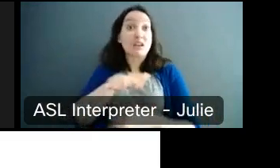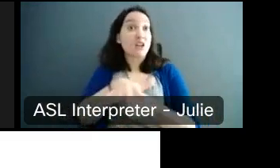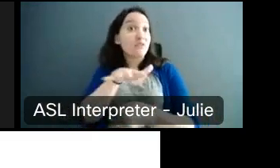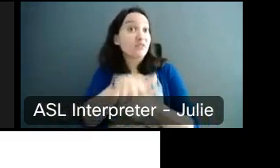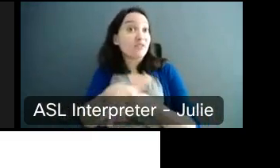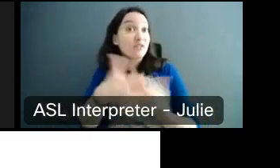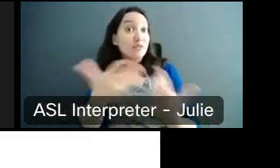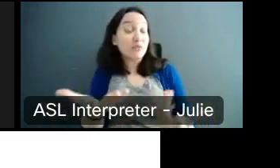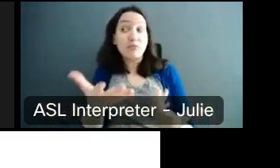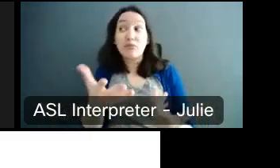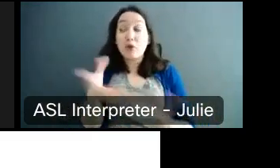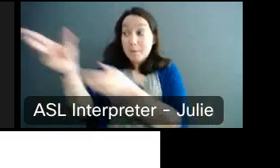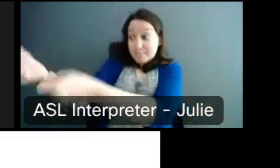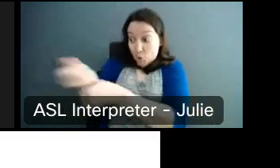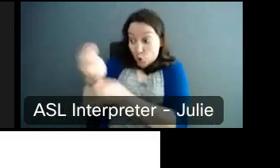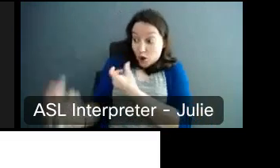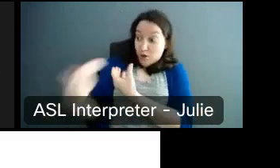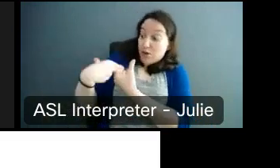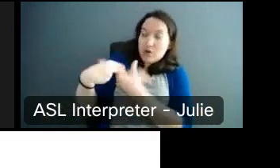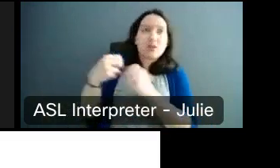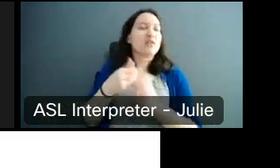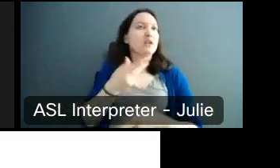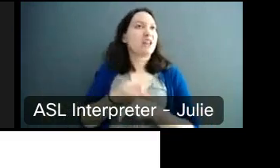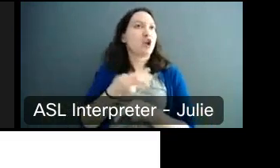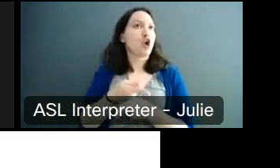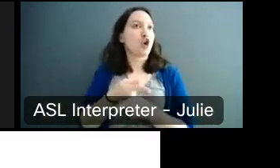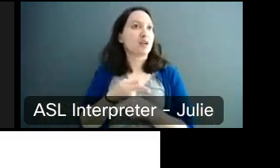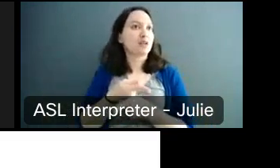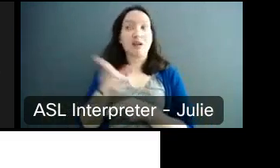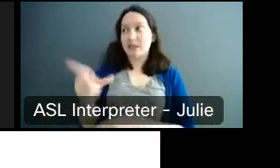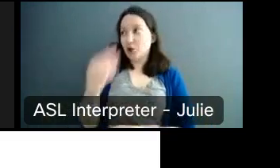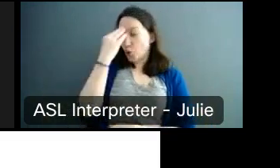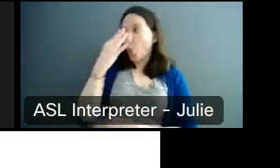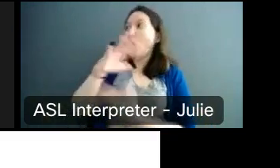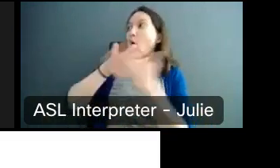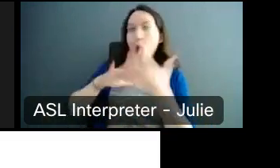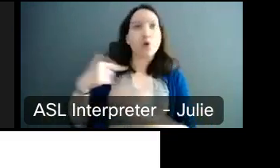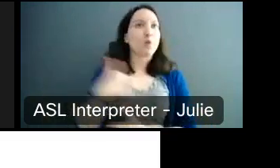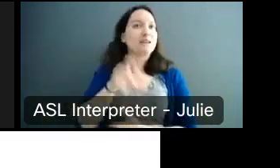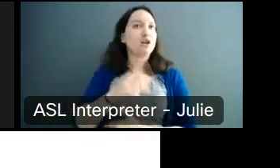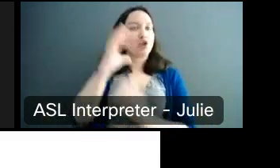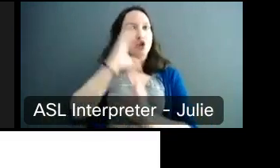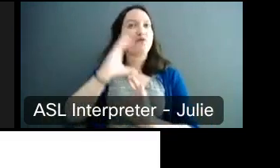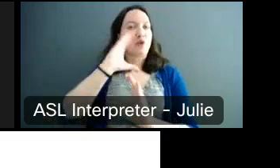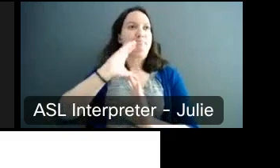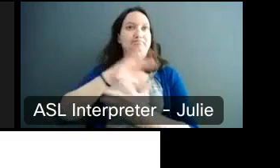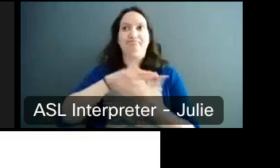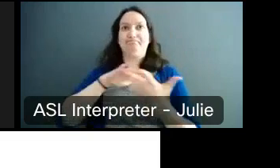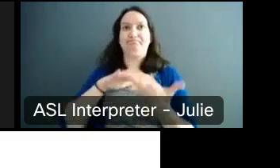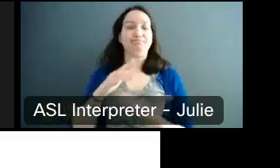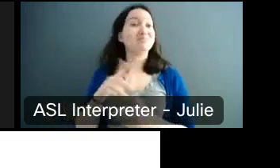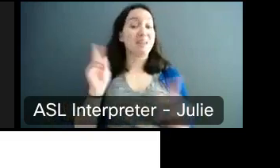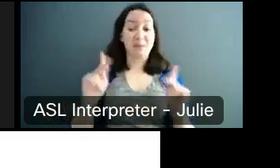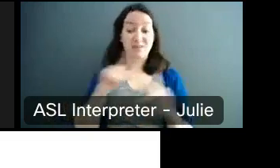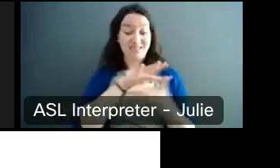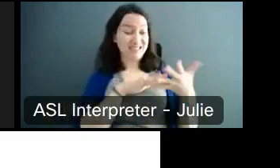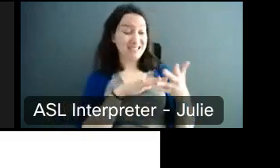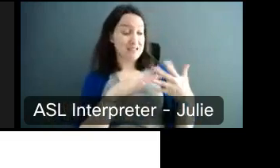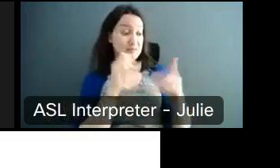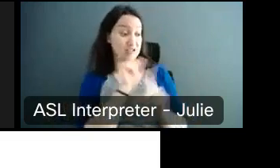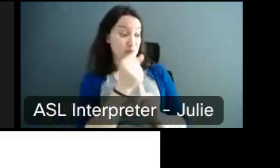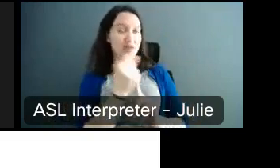Pull them in to the care. So they are they know what to look for is I think that for these conditions, this needs to be a part of this.